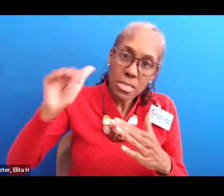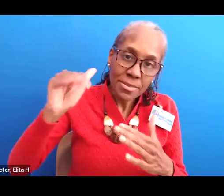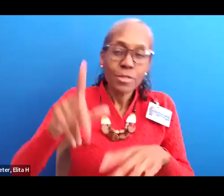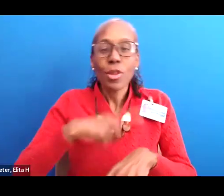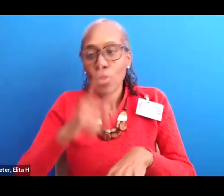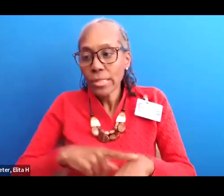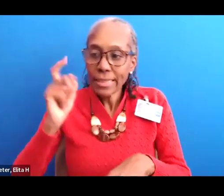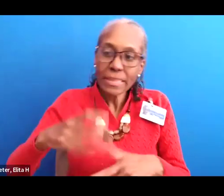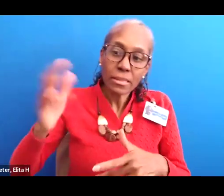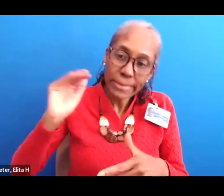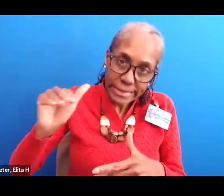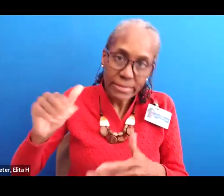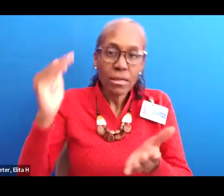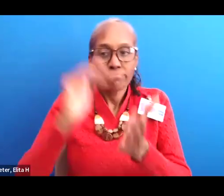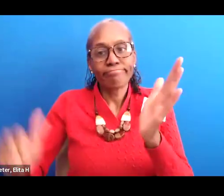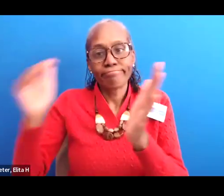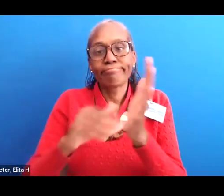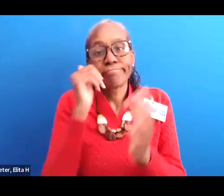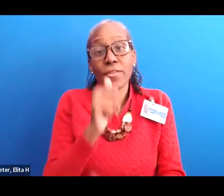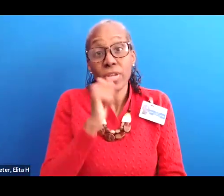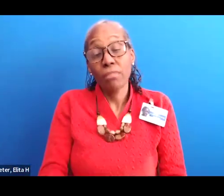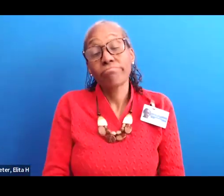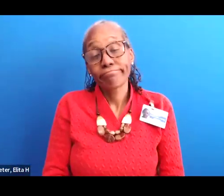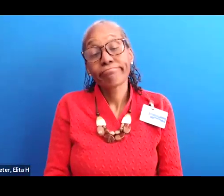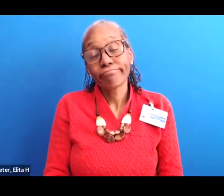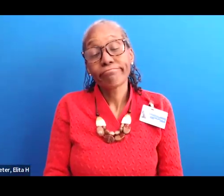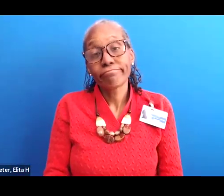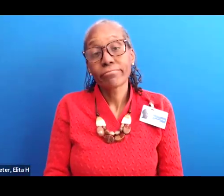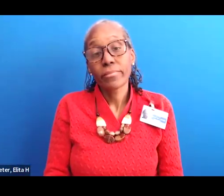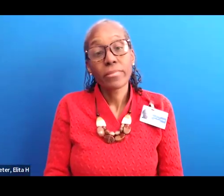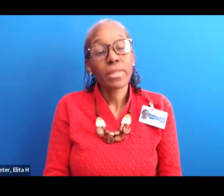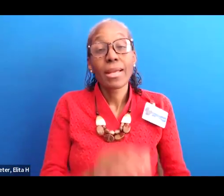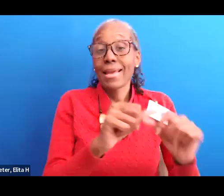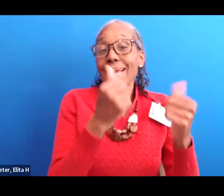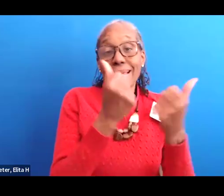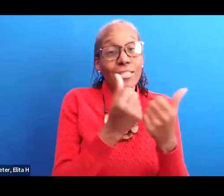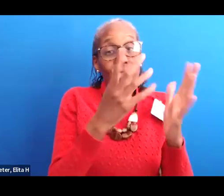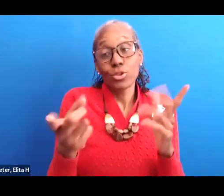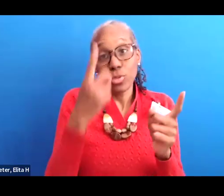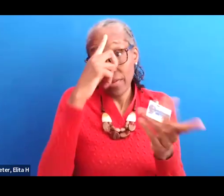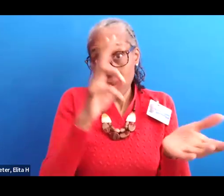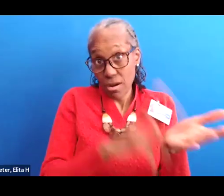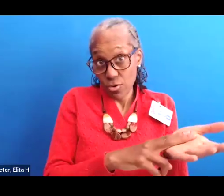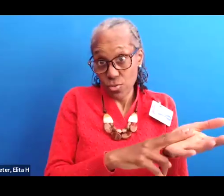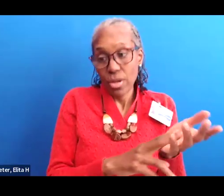We need to get going on this. They need agencies. If you have a contract with an agency, they should be